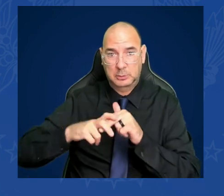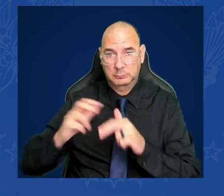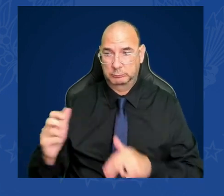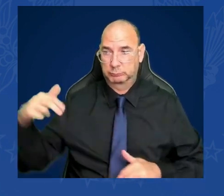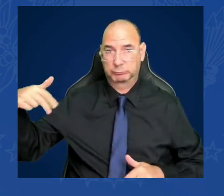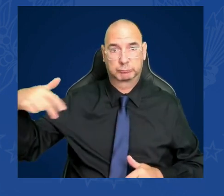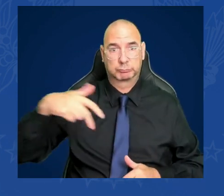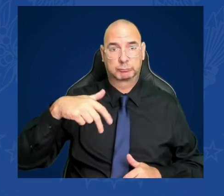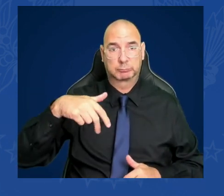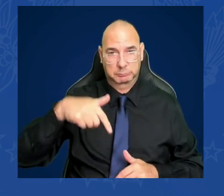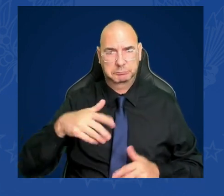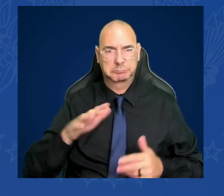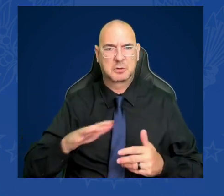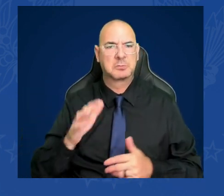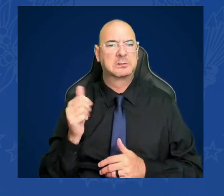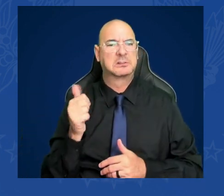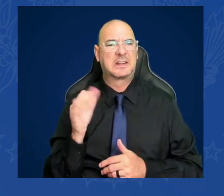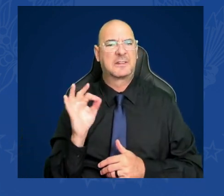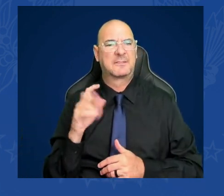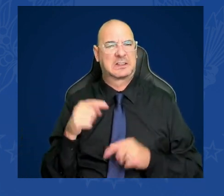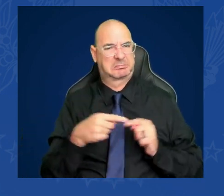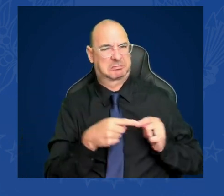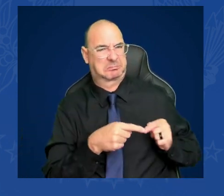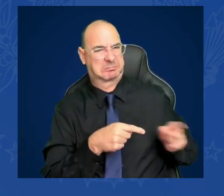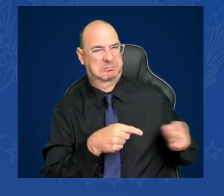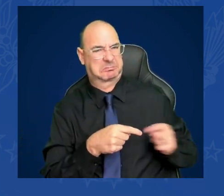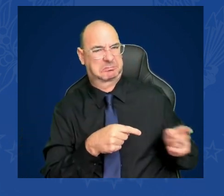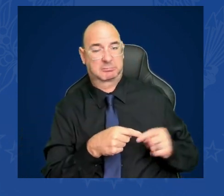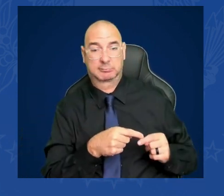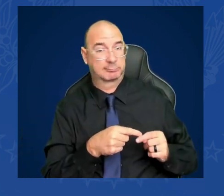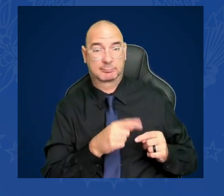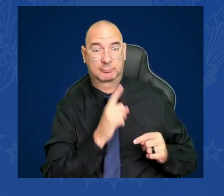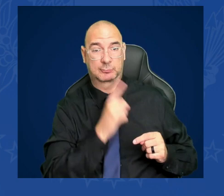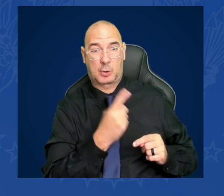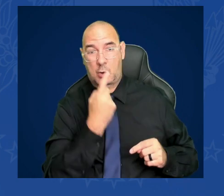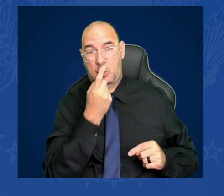It is not. It is the walk of a lifetime of service,